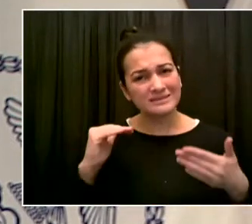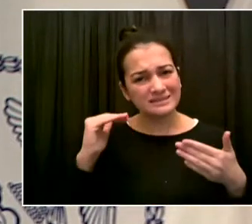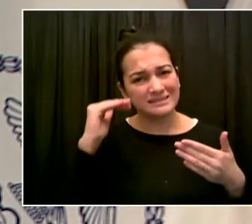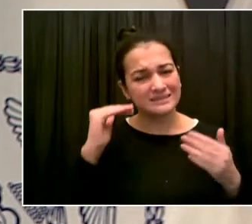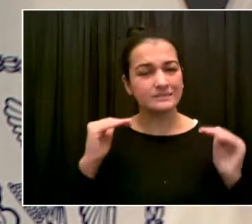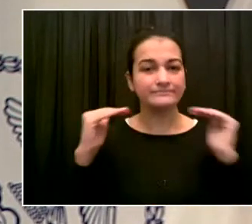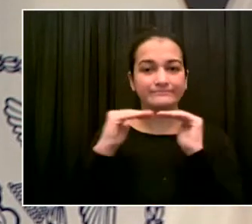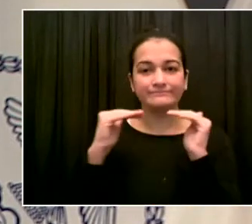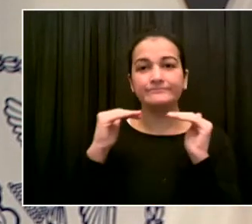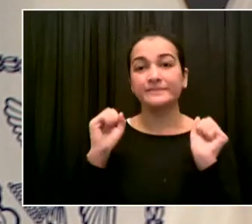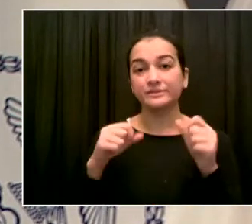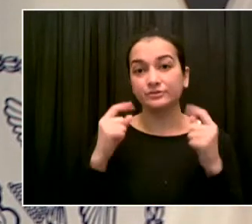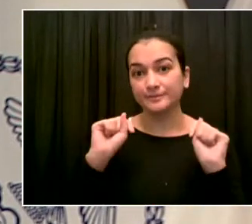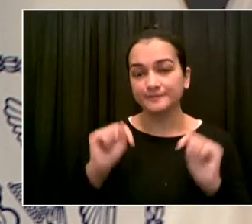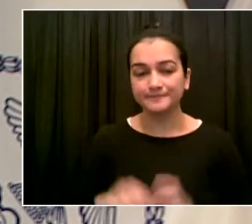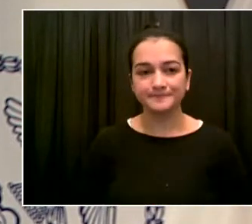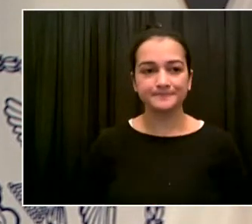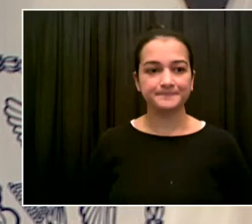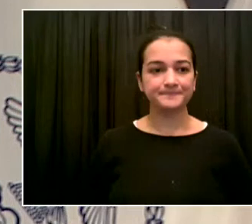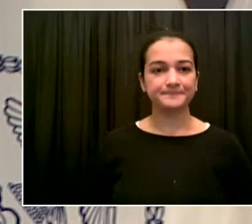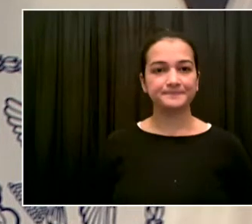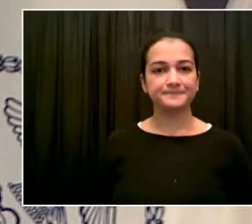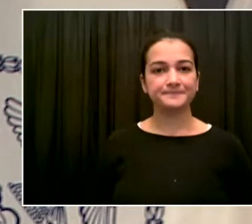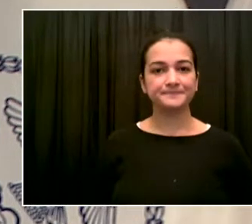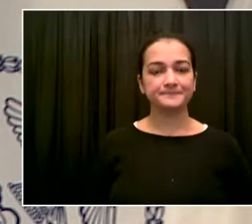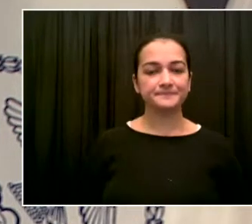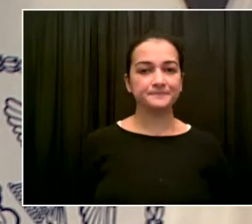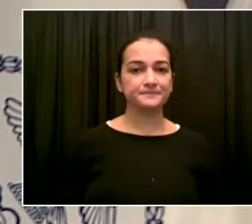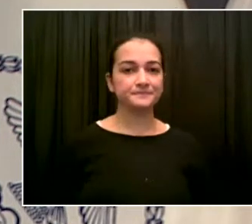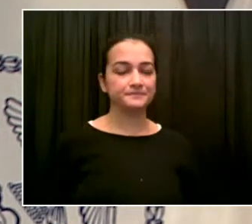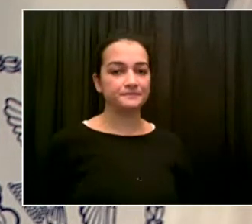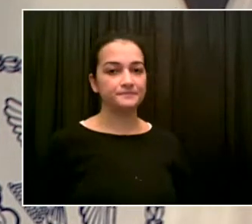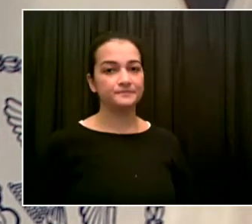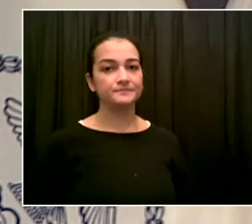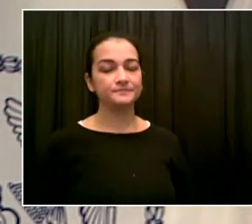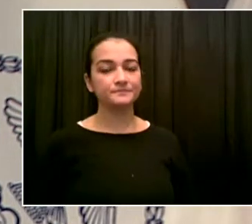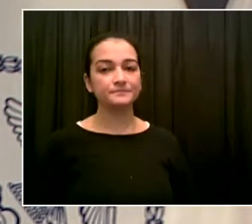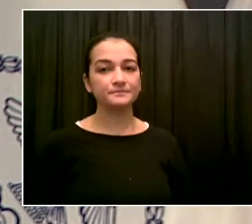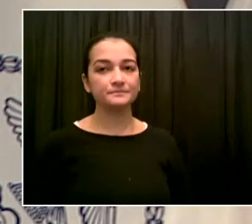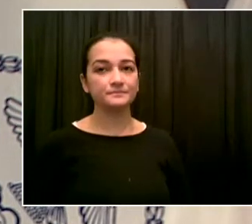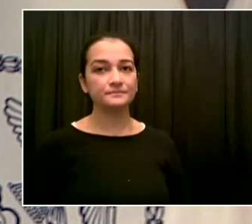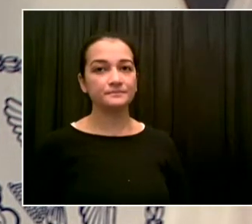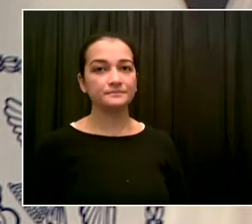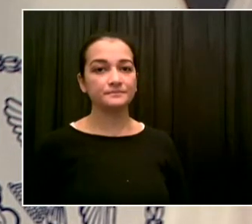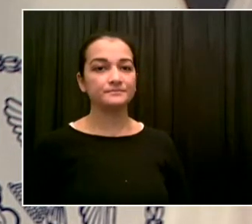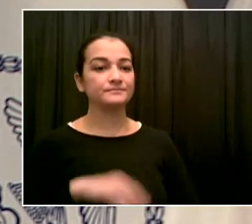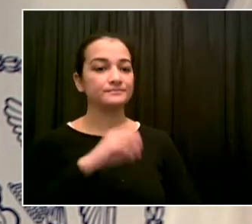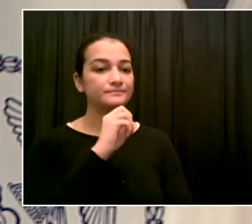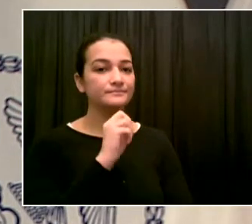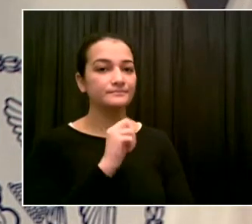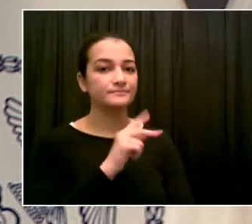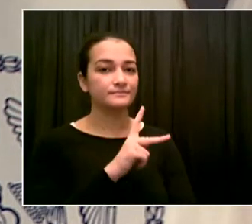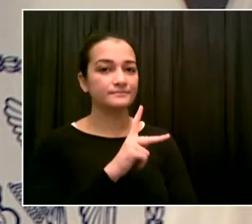WE WERE ABLE TO MAKE THAT. I ALSO WANT ED